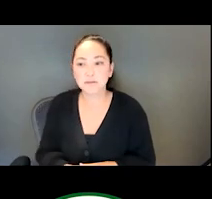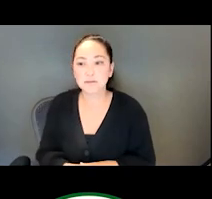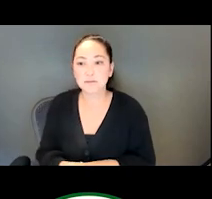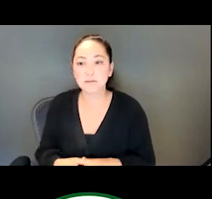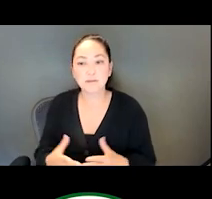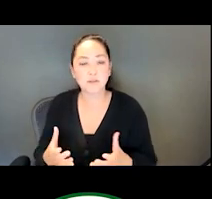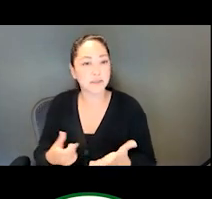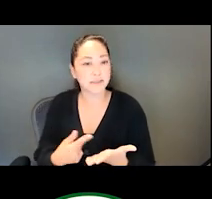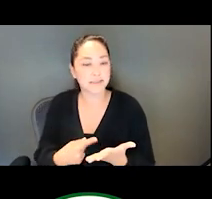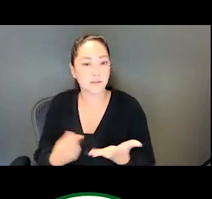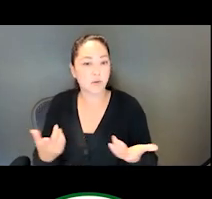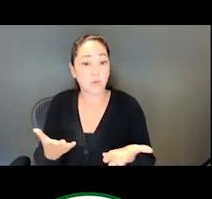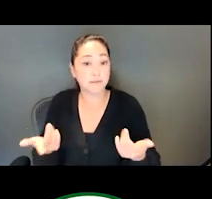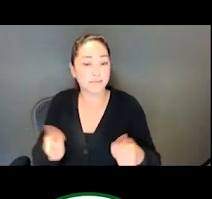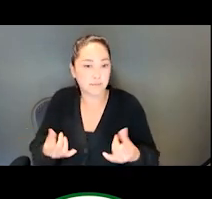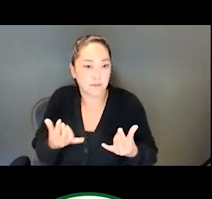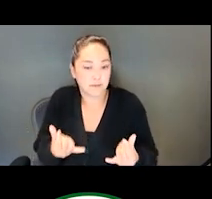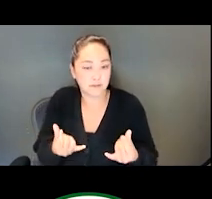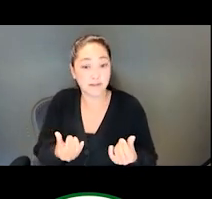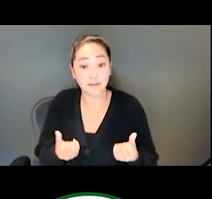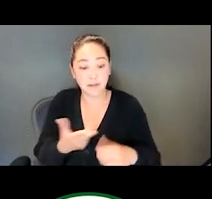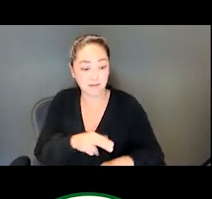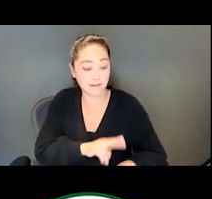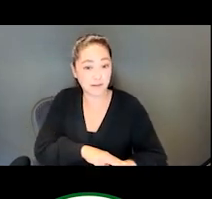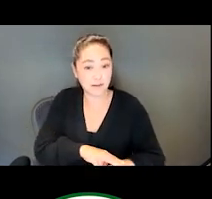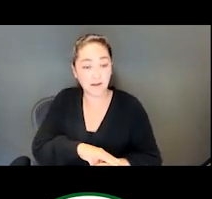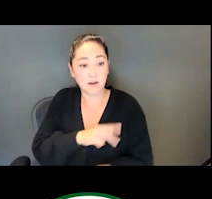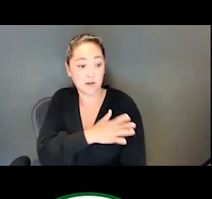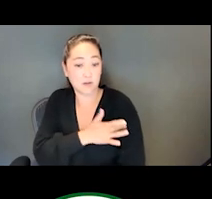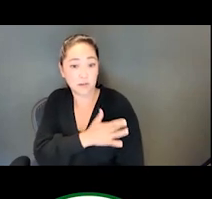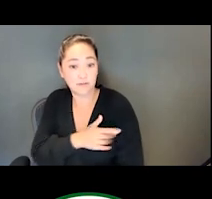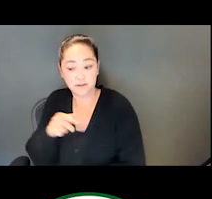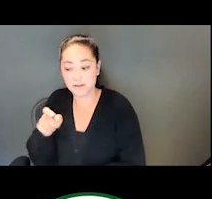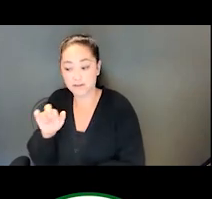to bring up some current issues based on our conversations these last couple days.